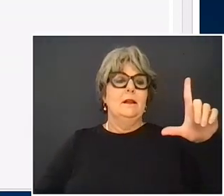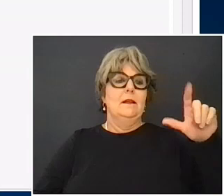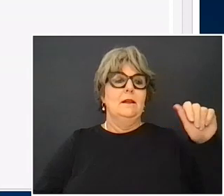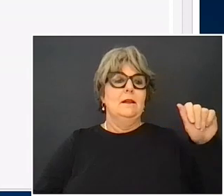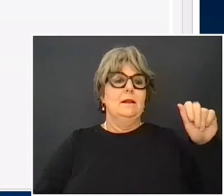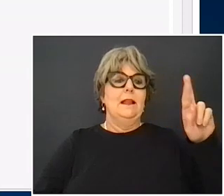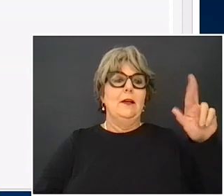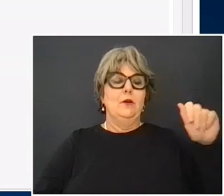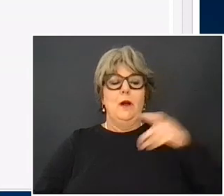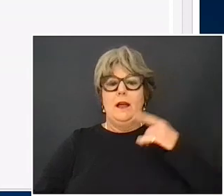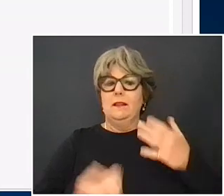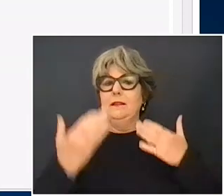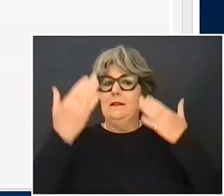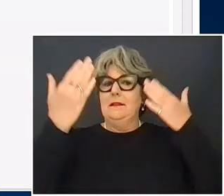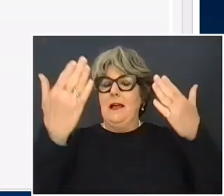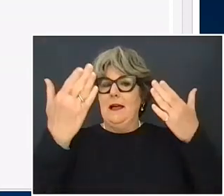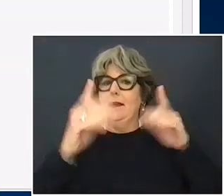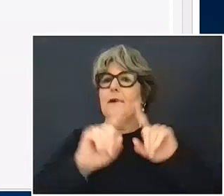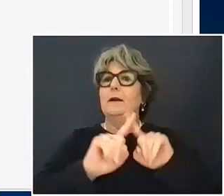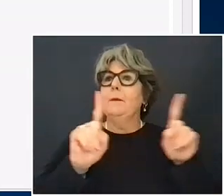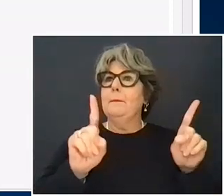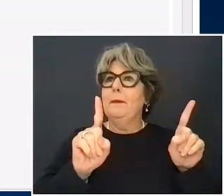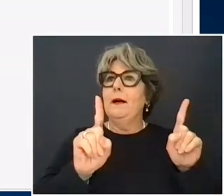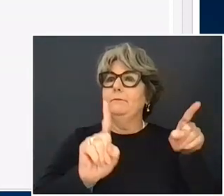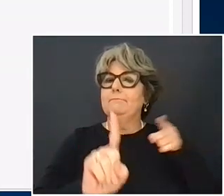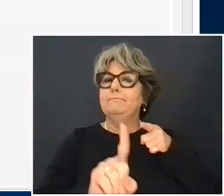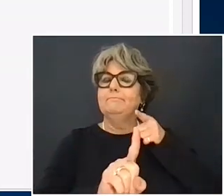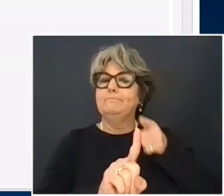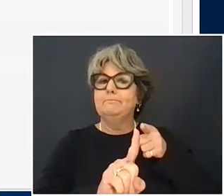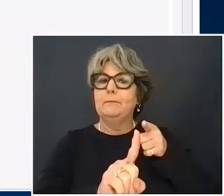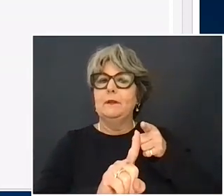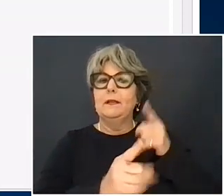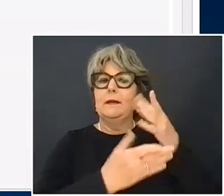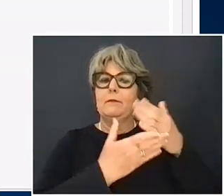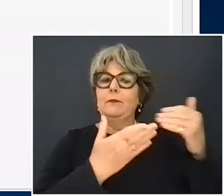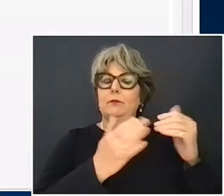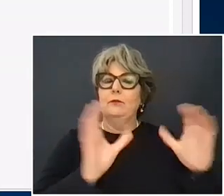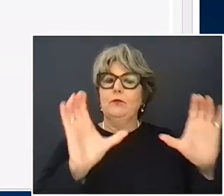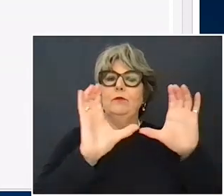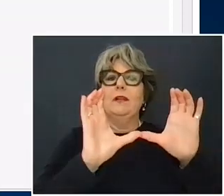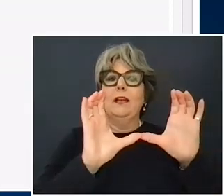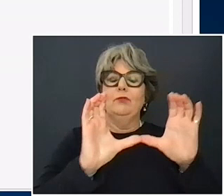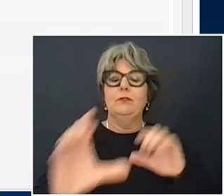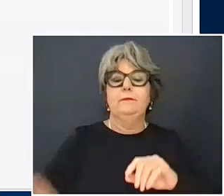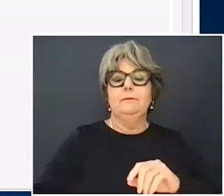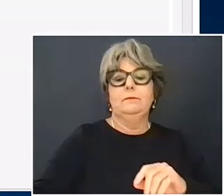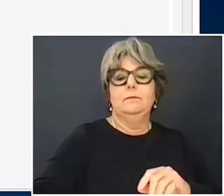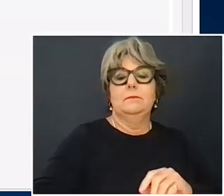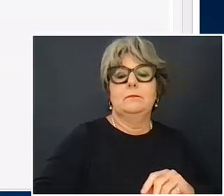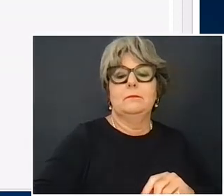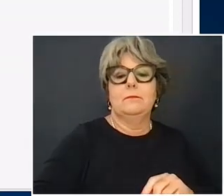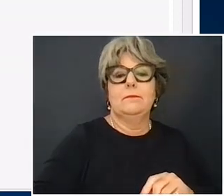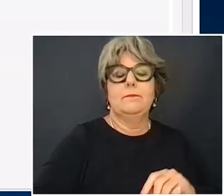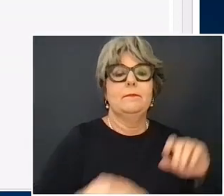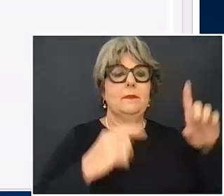the language. Just circling back to the provisional certification item. Can the Department- because I know, you